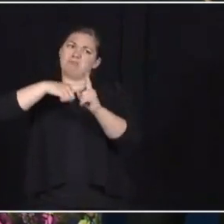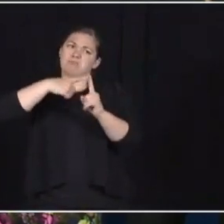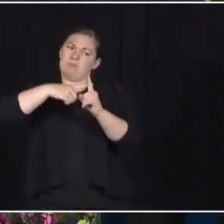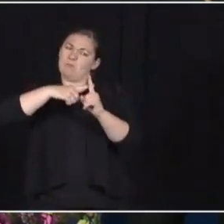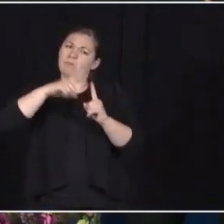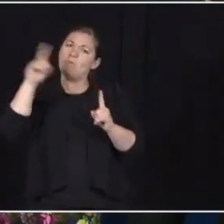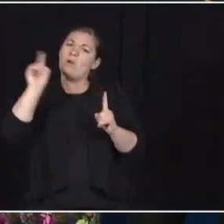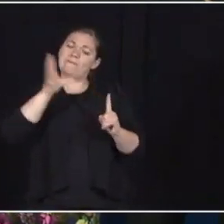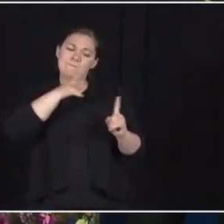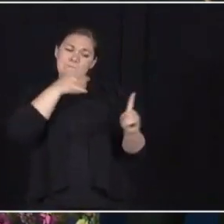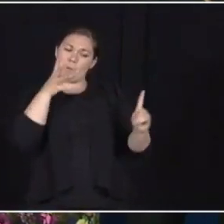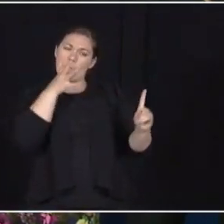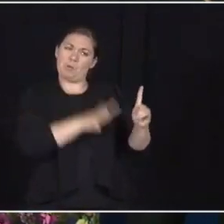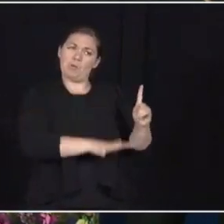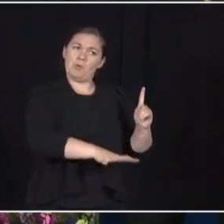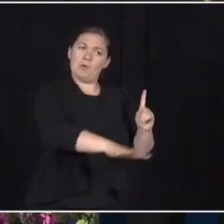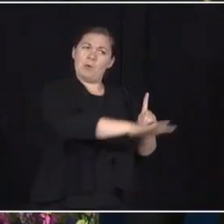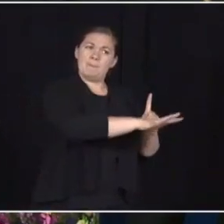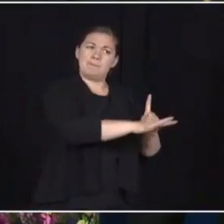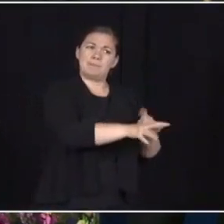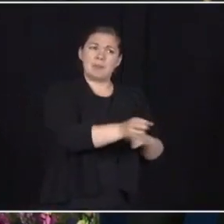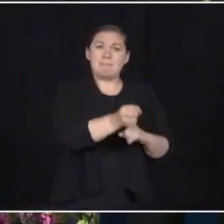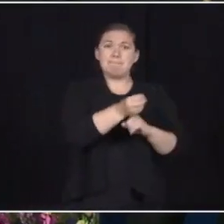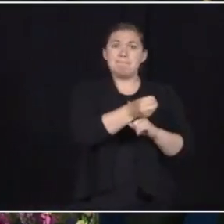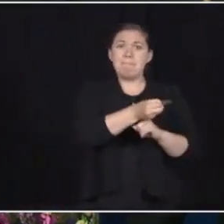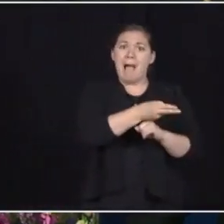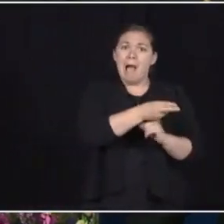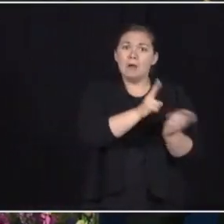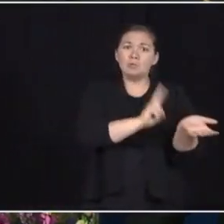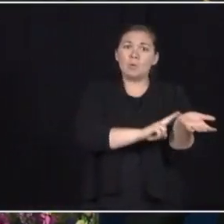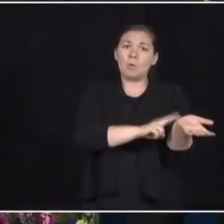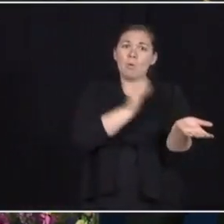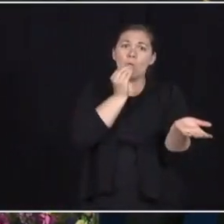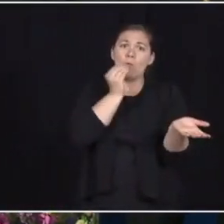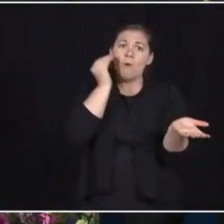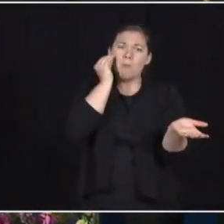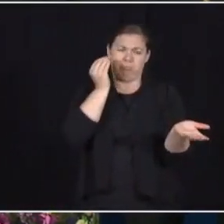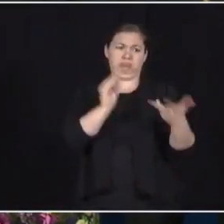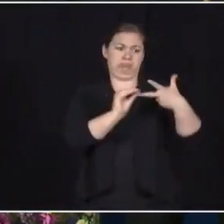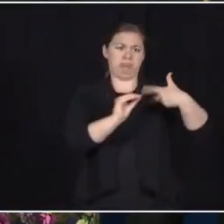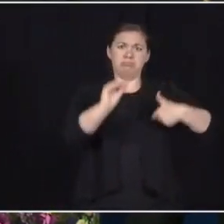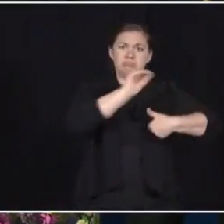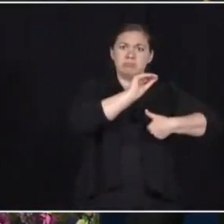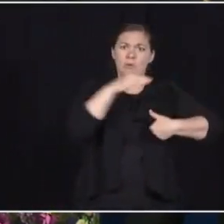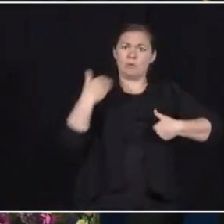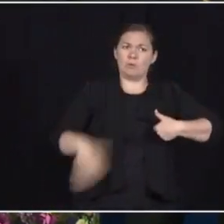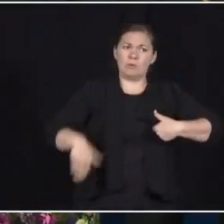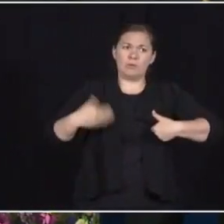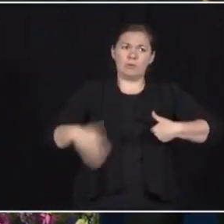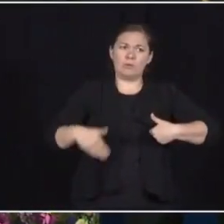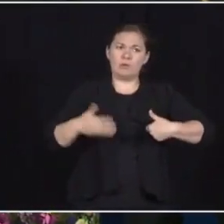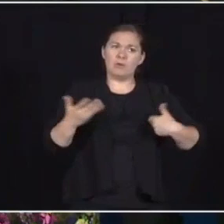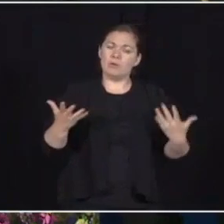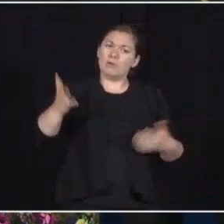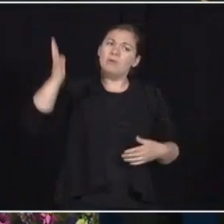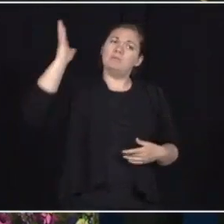Hi there, premier. First question is about Windsor. Windsor now has more positive cases into agri-food sector than there was cases in